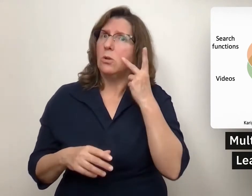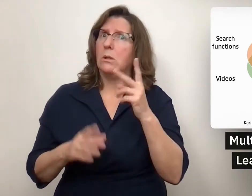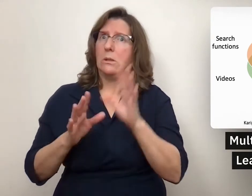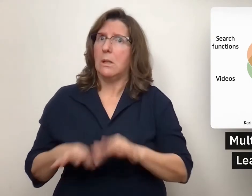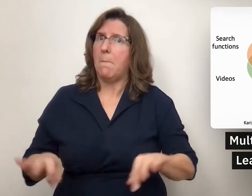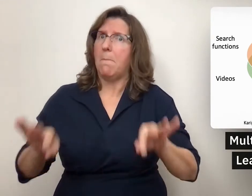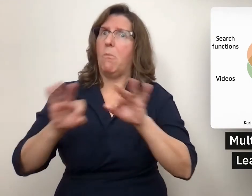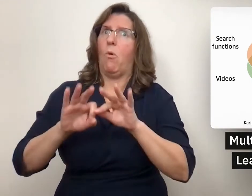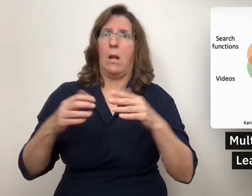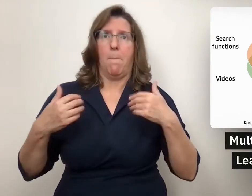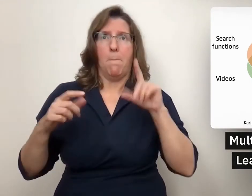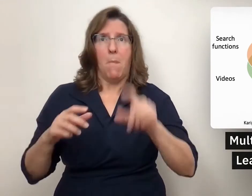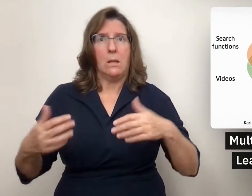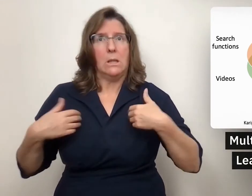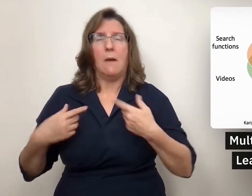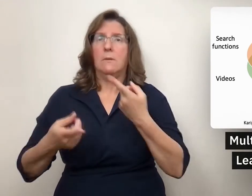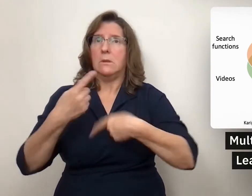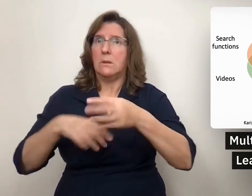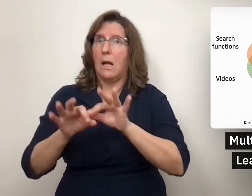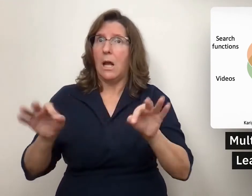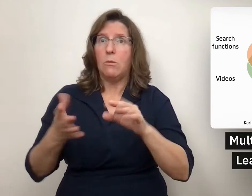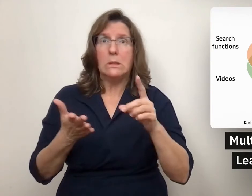In their findings, design requirements included: